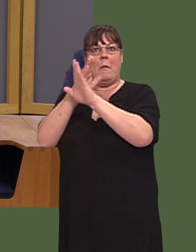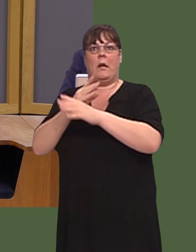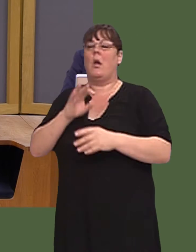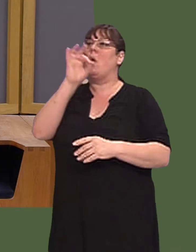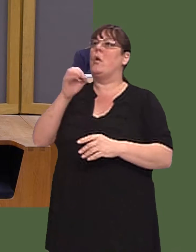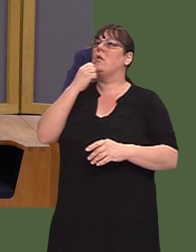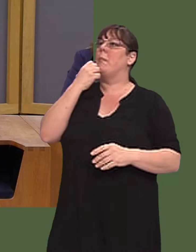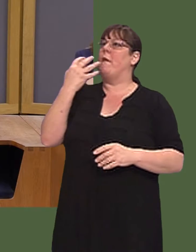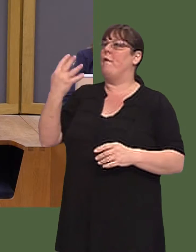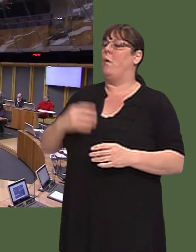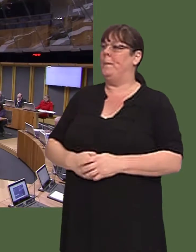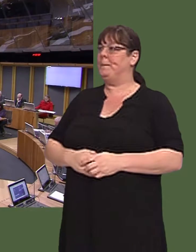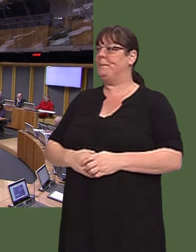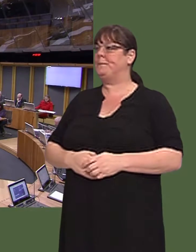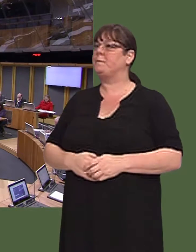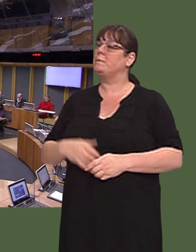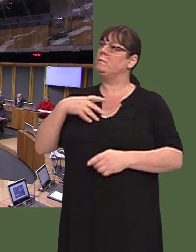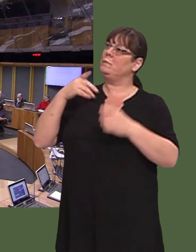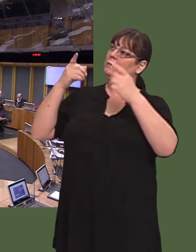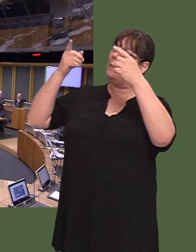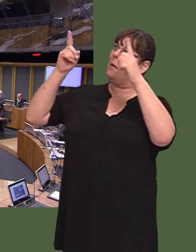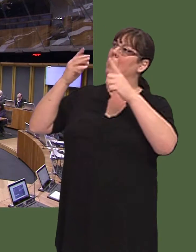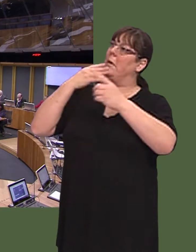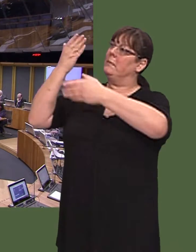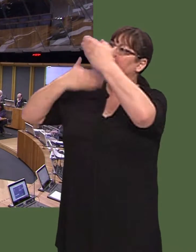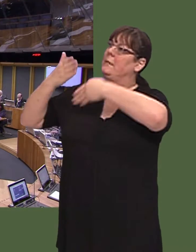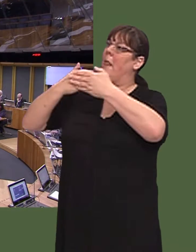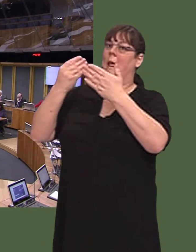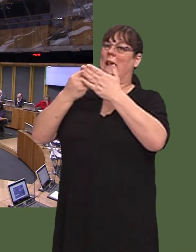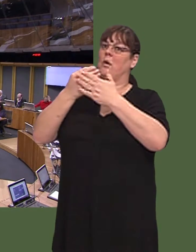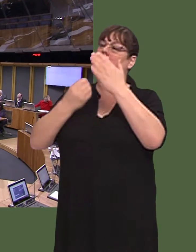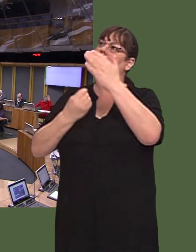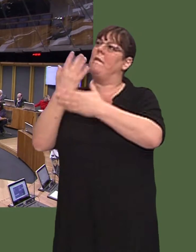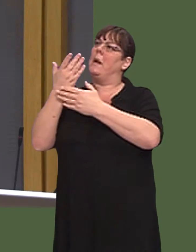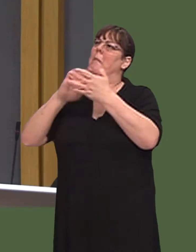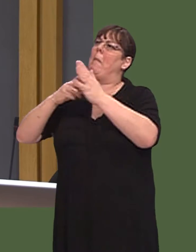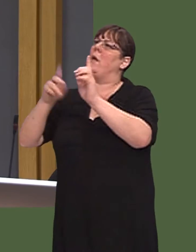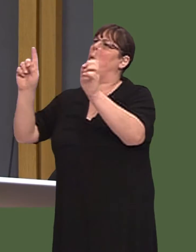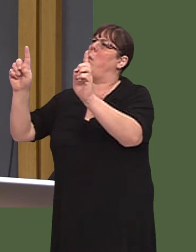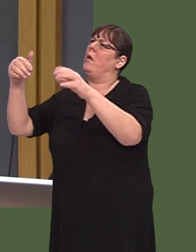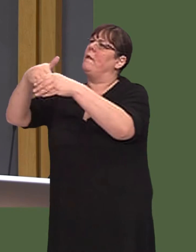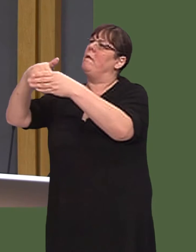Will the First Minister make a statement on the Welsh Government's economic development plans? OAQ(5)0423(FM) Carwyn Jones: We plan to continue to support